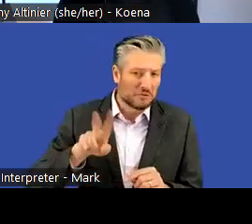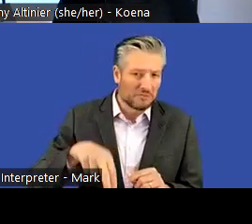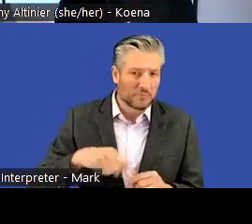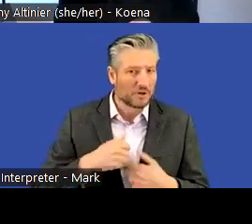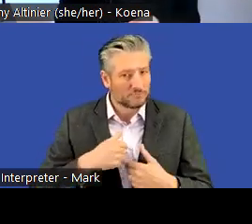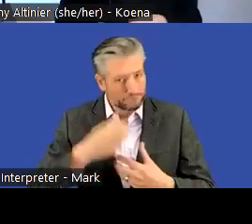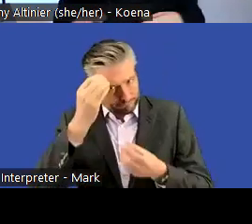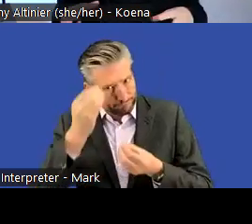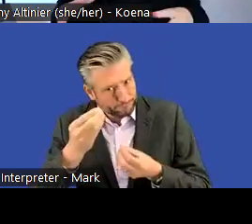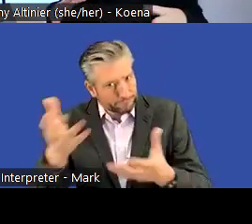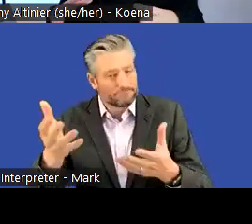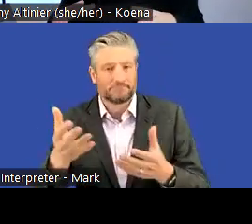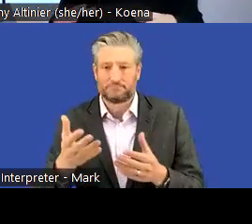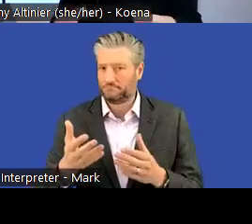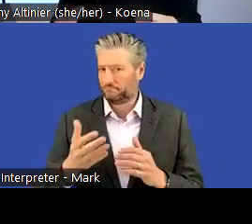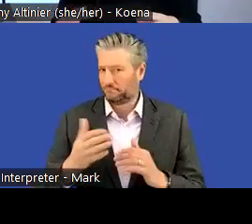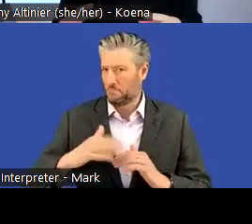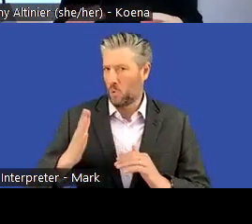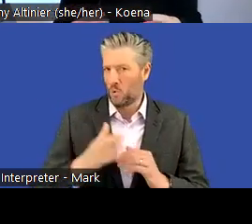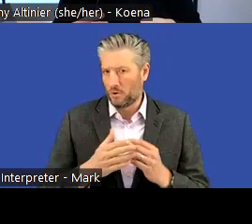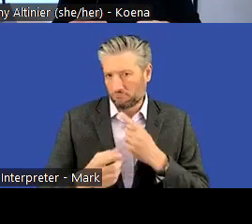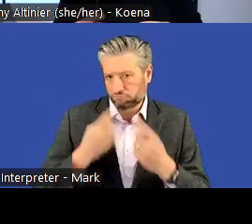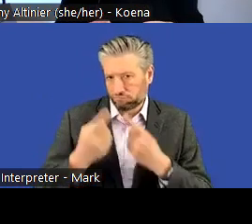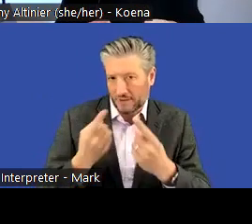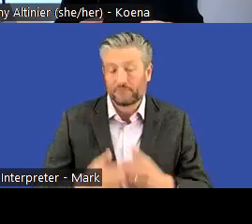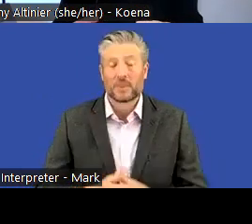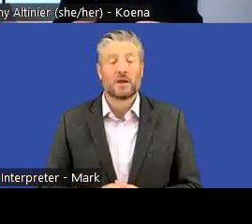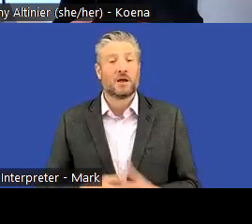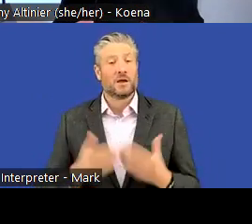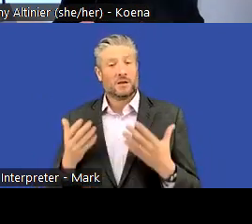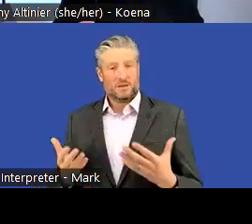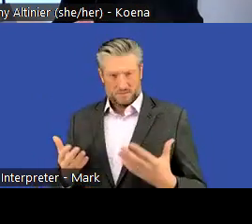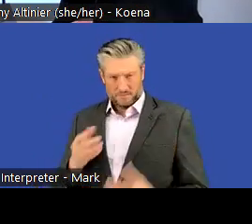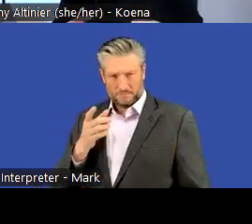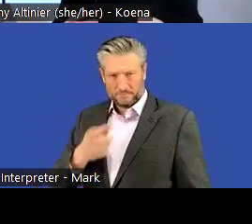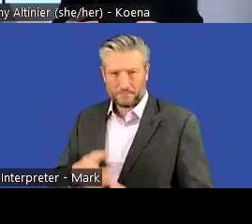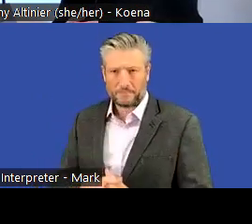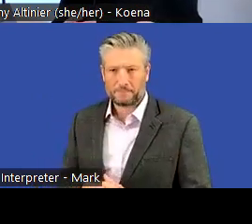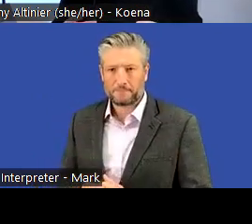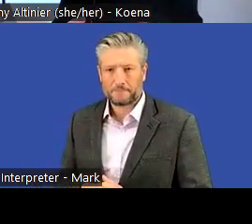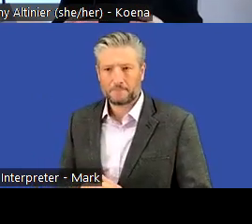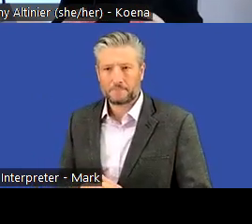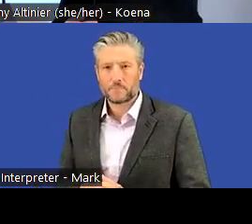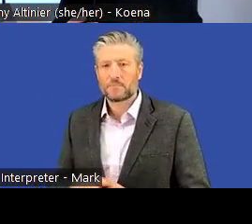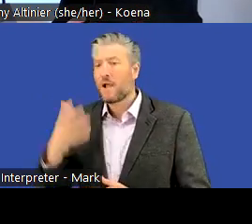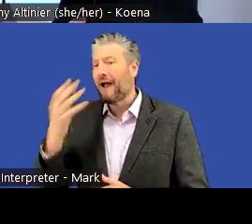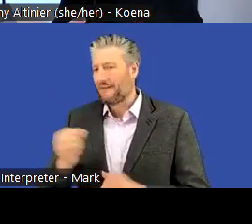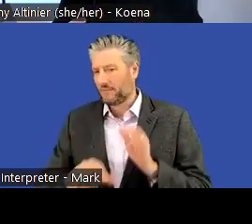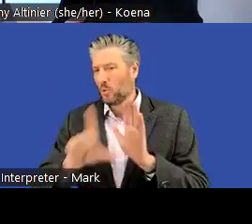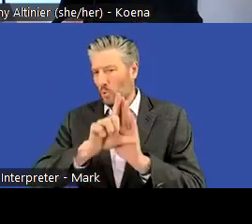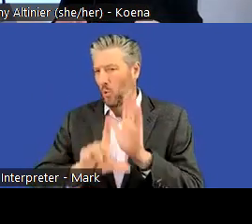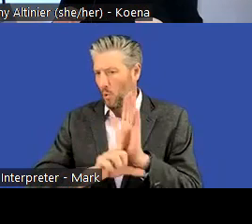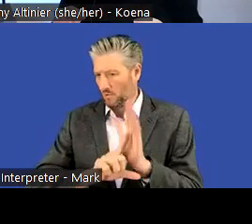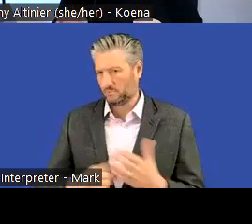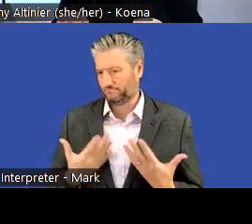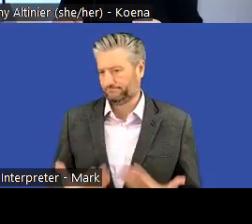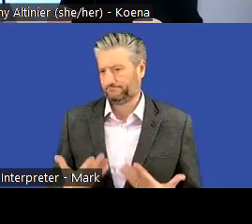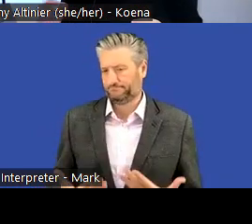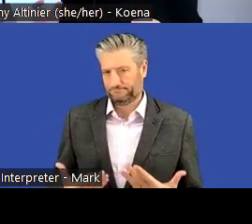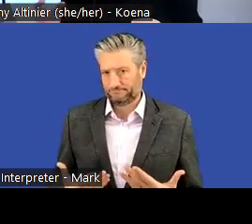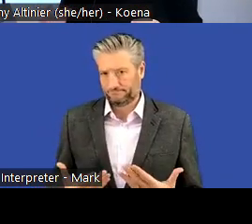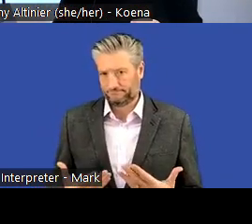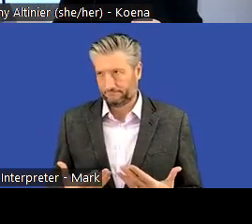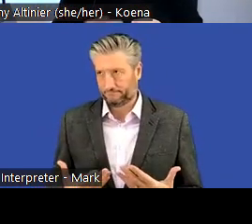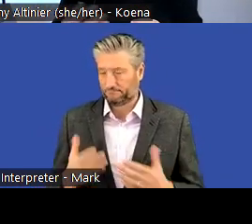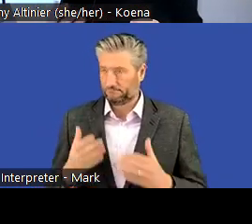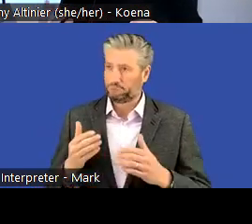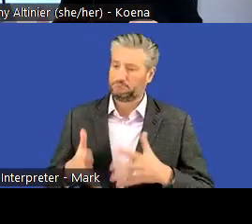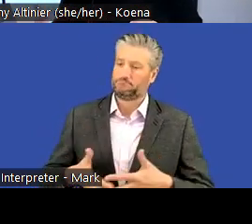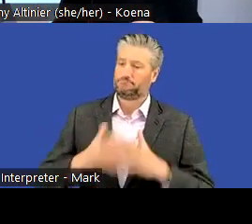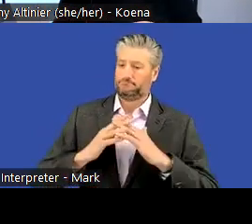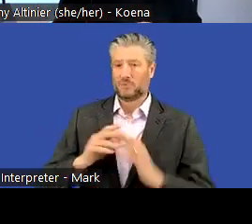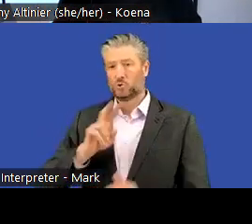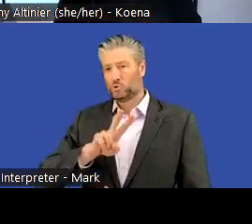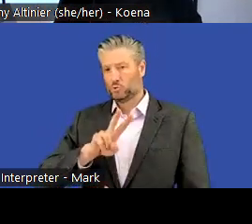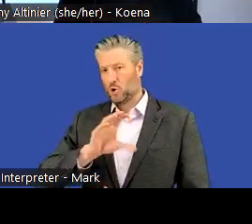So we already had legislation that exists since 2005, and even if it was not perfect,